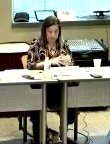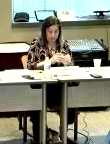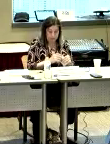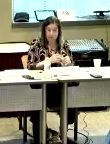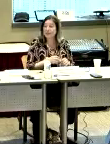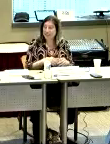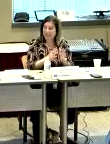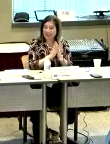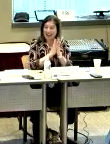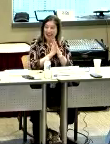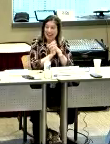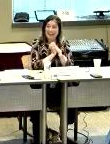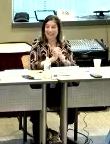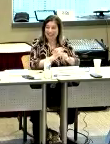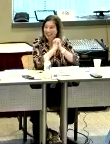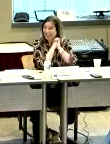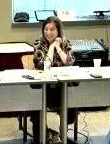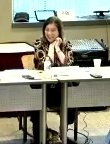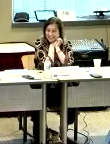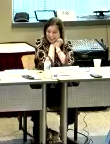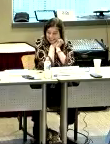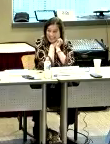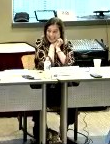to welcome our newest member to the ACD, Dr. Helene Gayle.